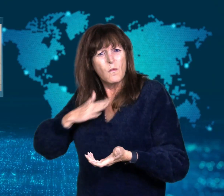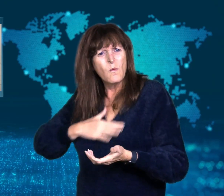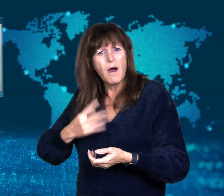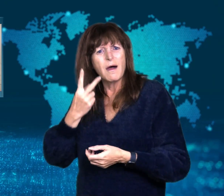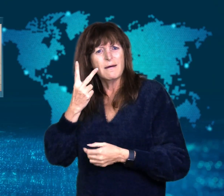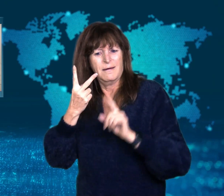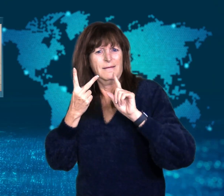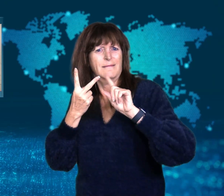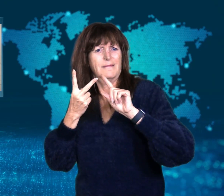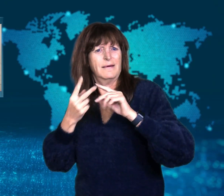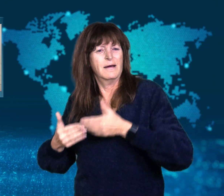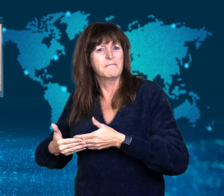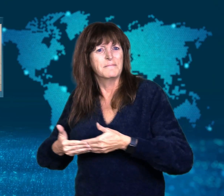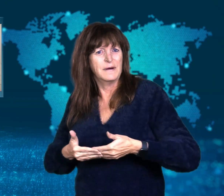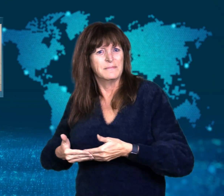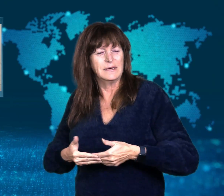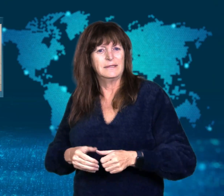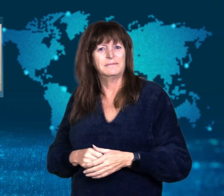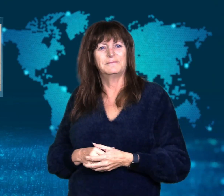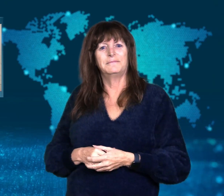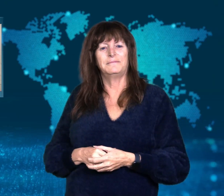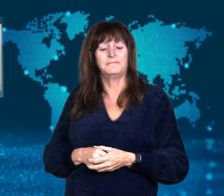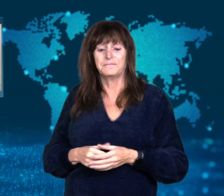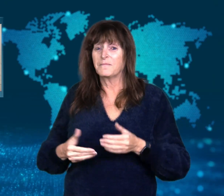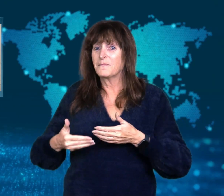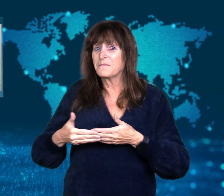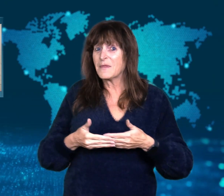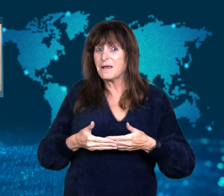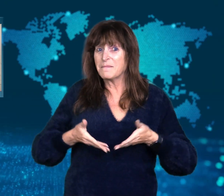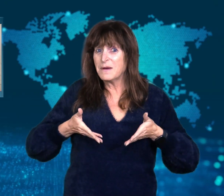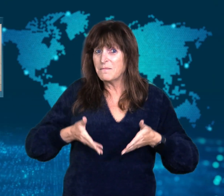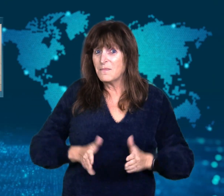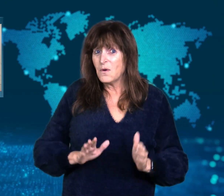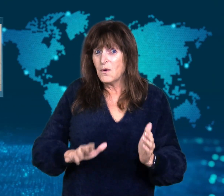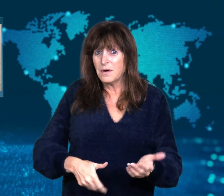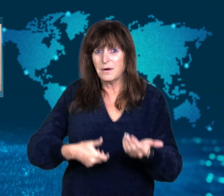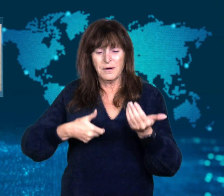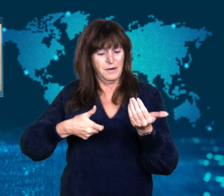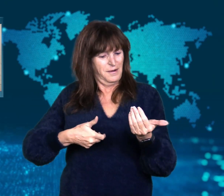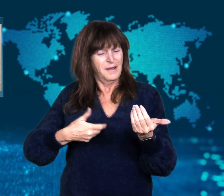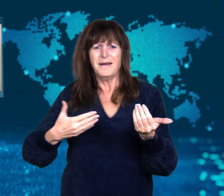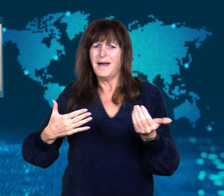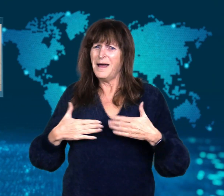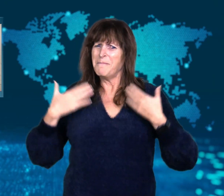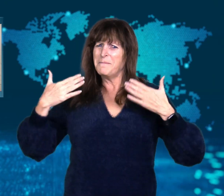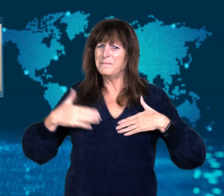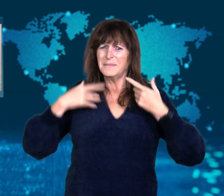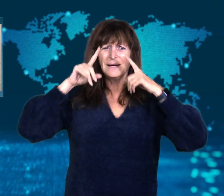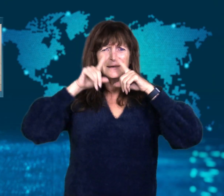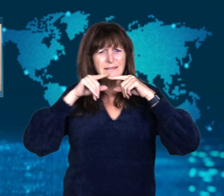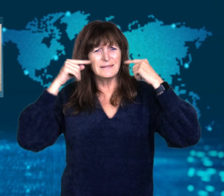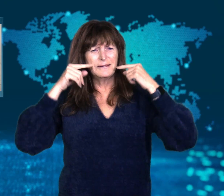When the baby was born, the couple was happy but confused.